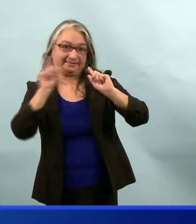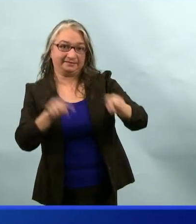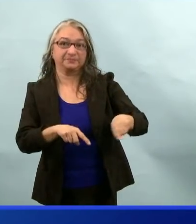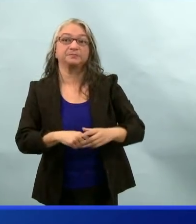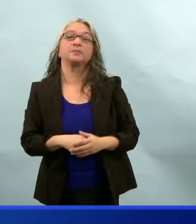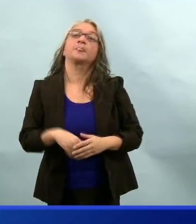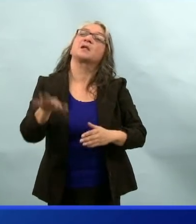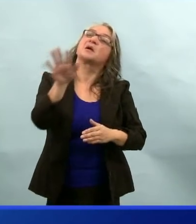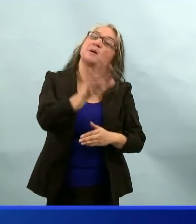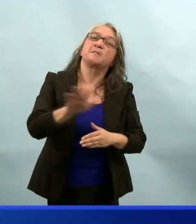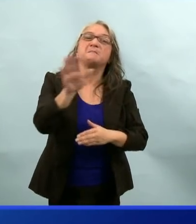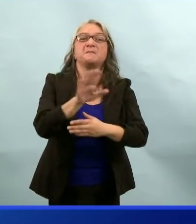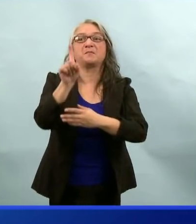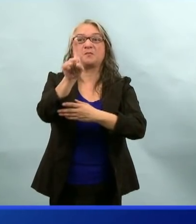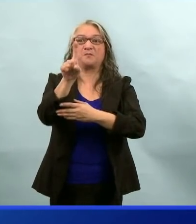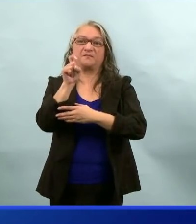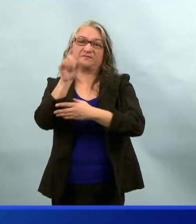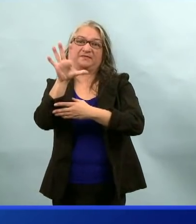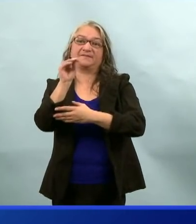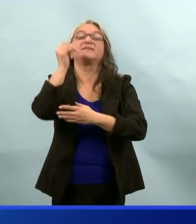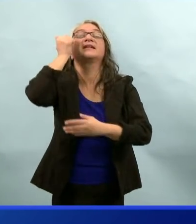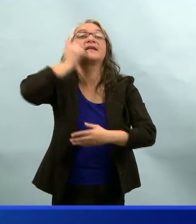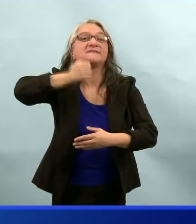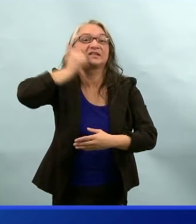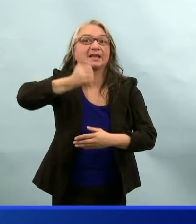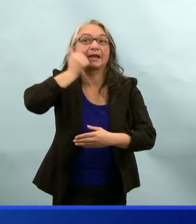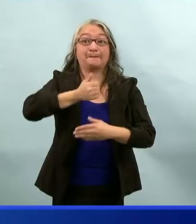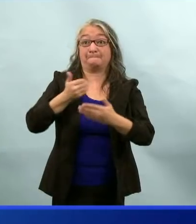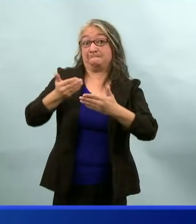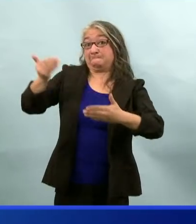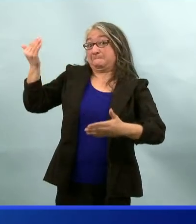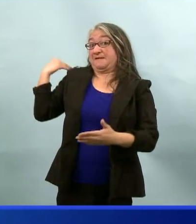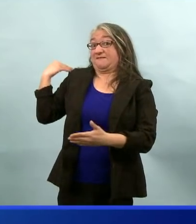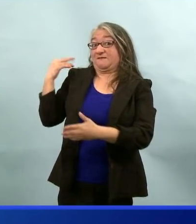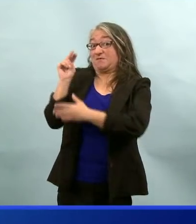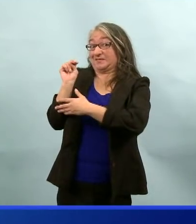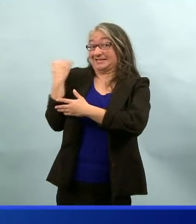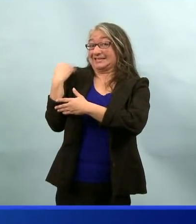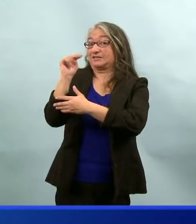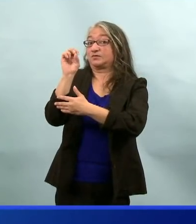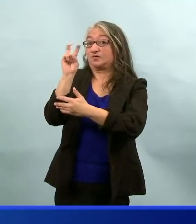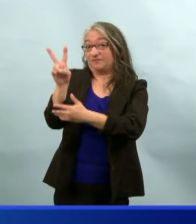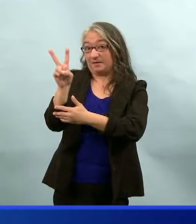for the month of november we're anywhere between 125 and 170 cases per day on a seven day trailing